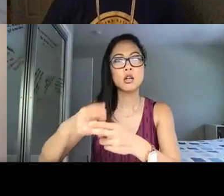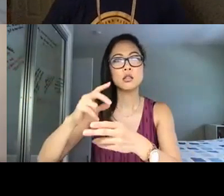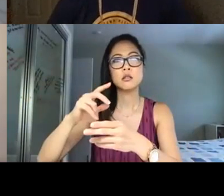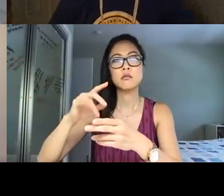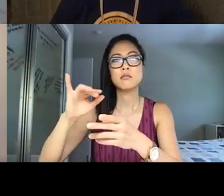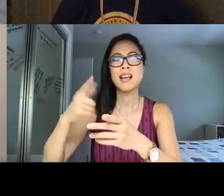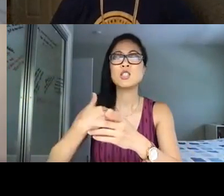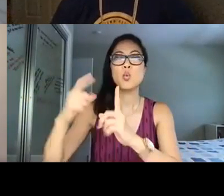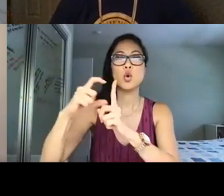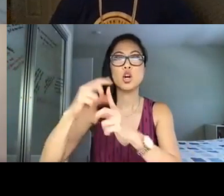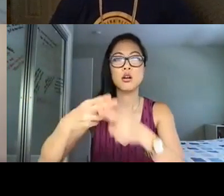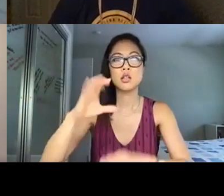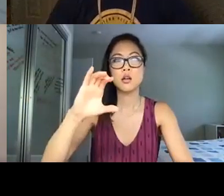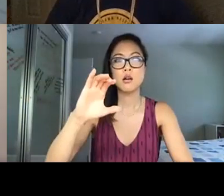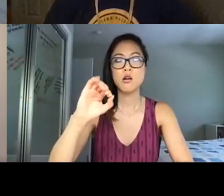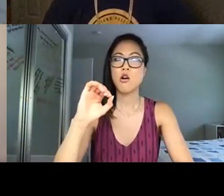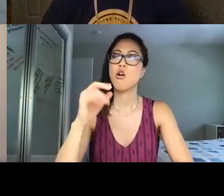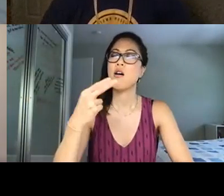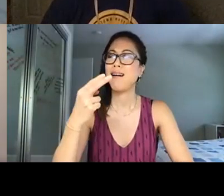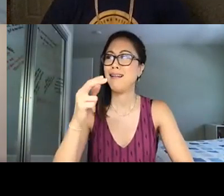reflection meeting with action and I feel as though this